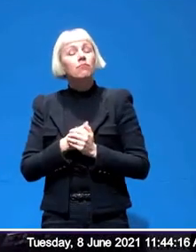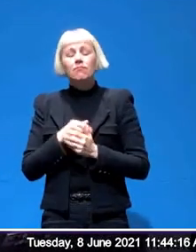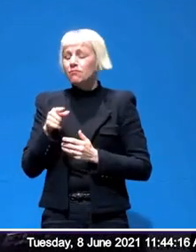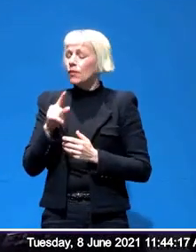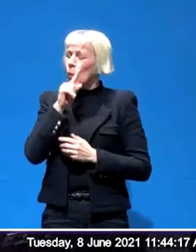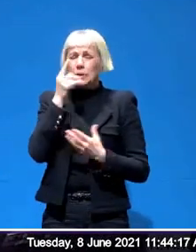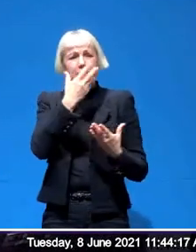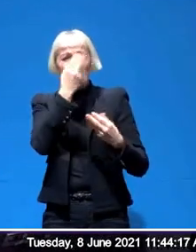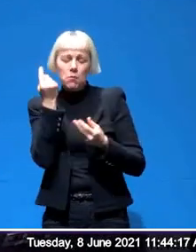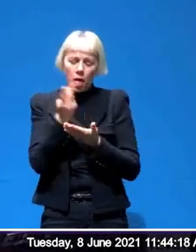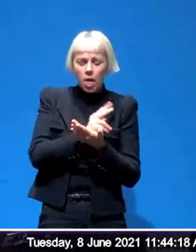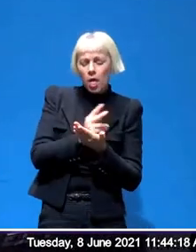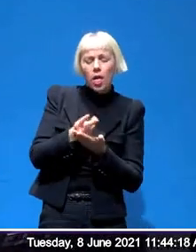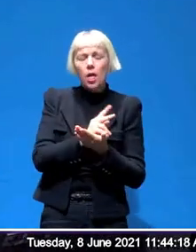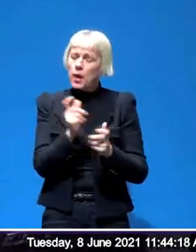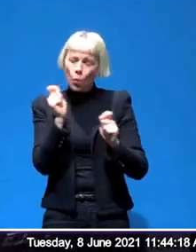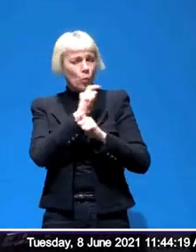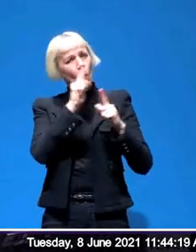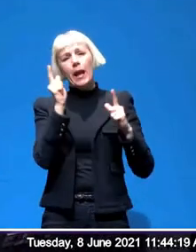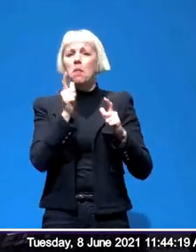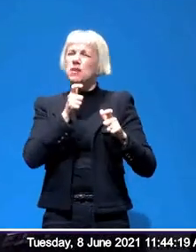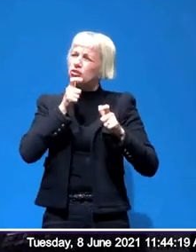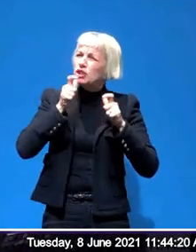and he often shouted and hit the walls during the night.